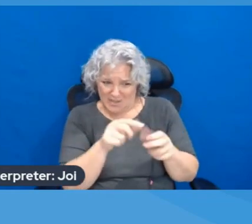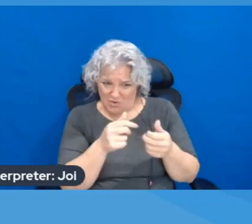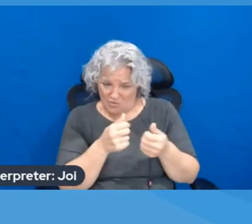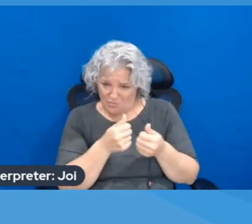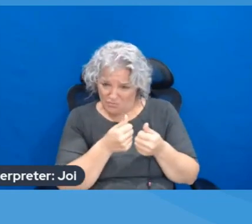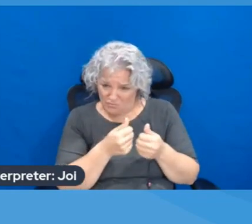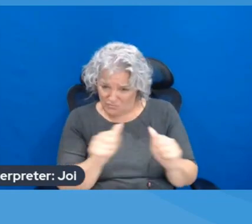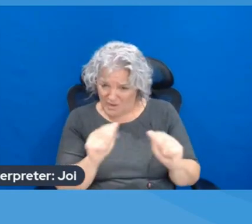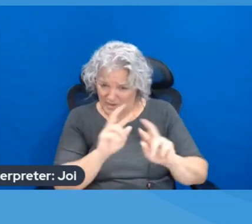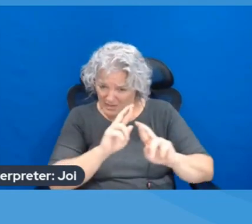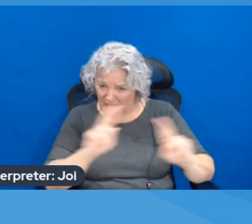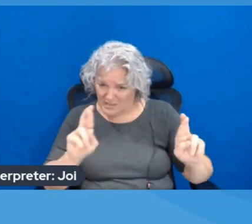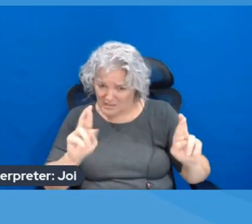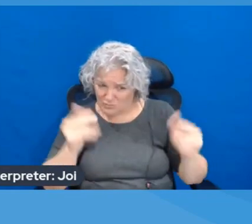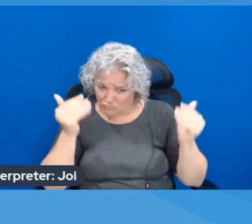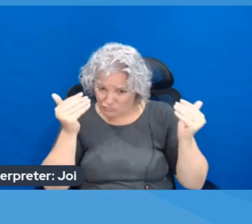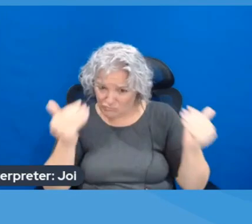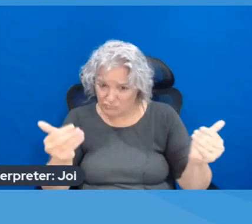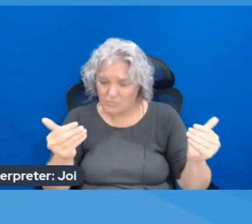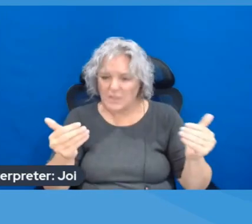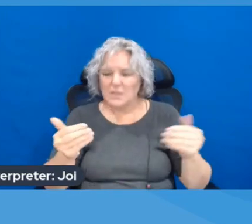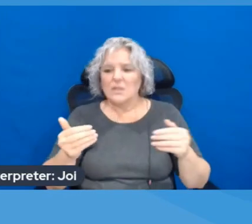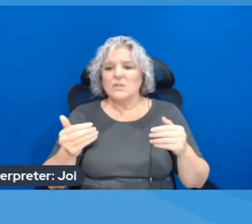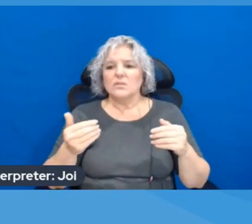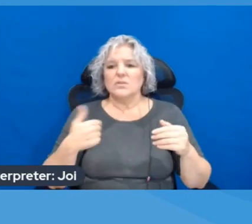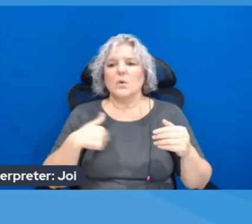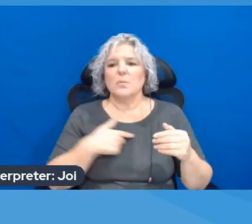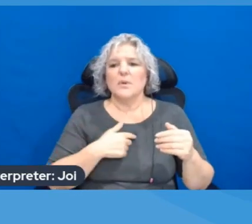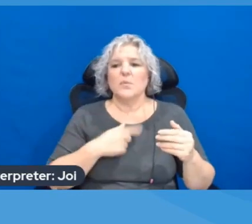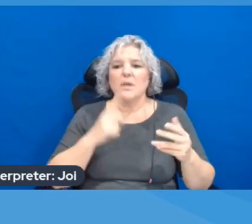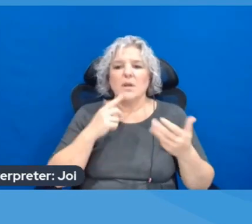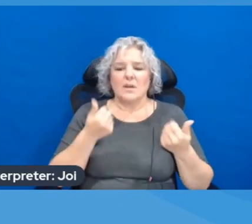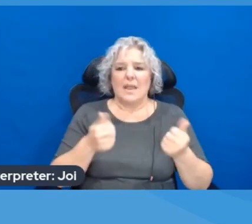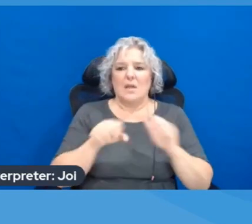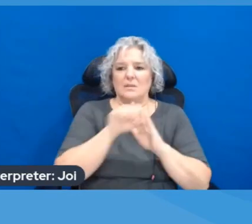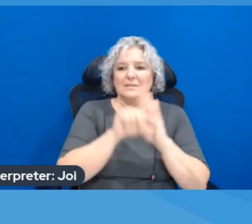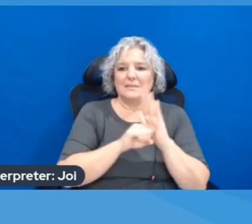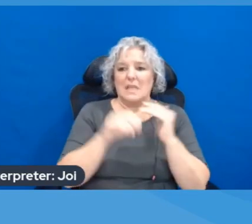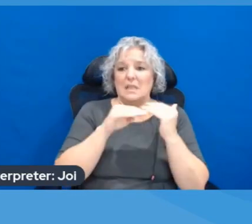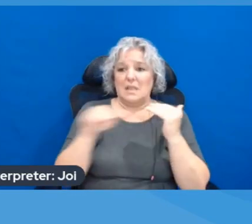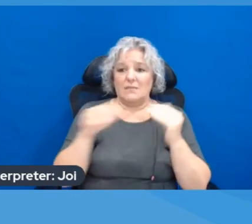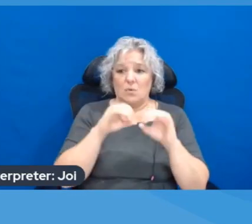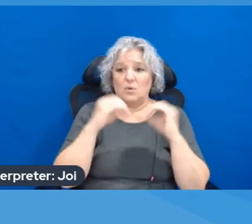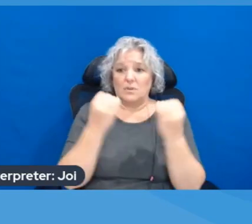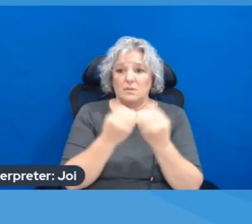So we are just applauding that this state level organization responsible for providing